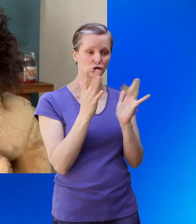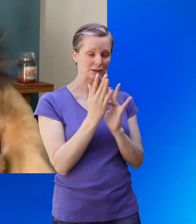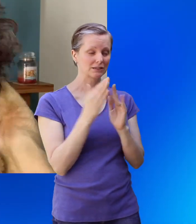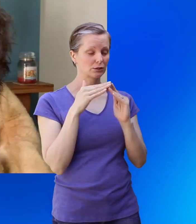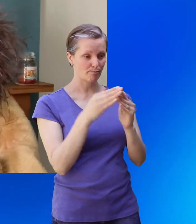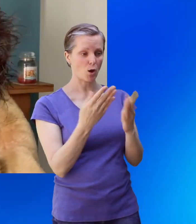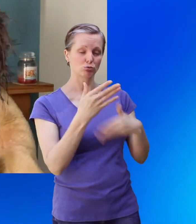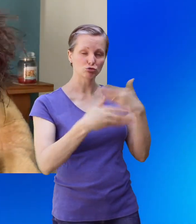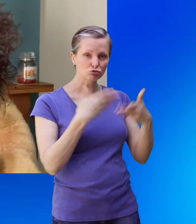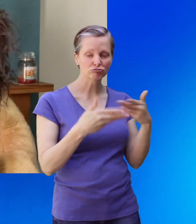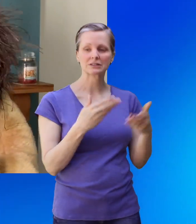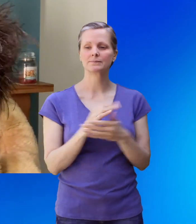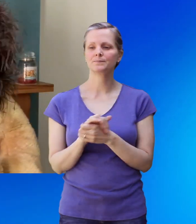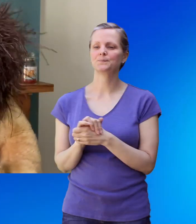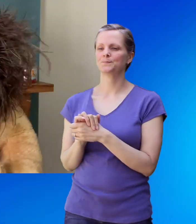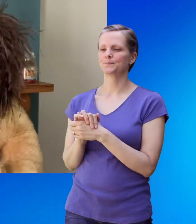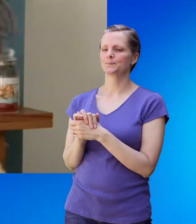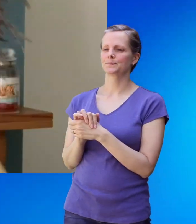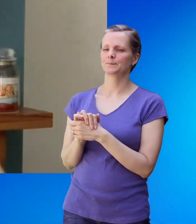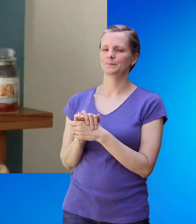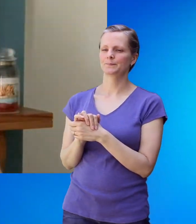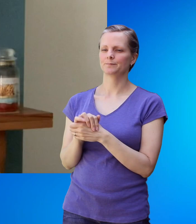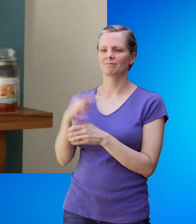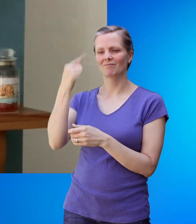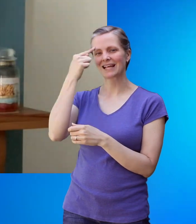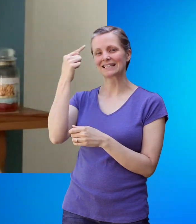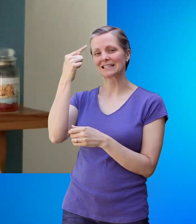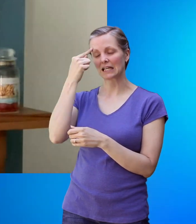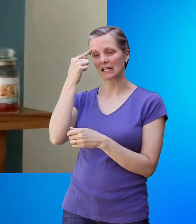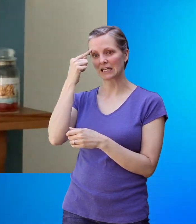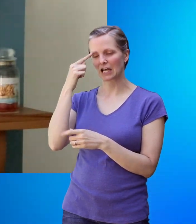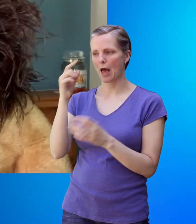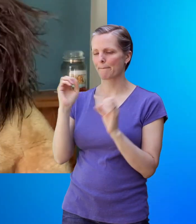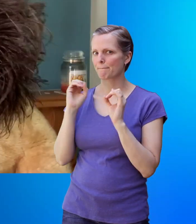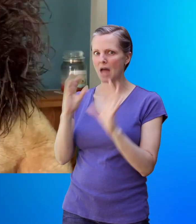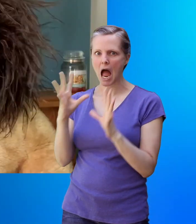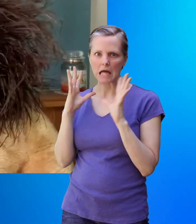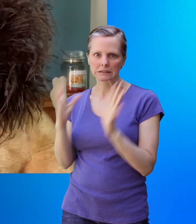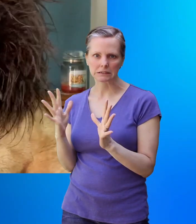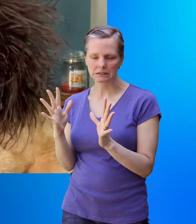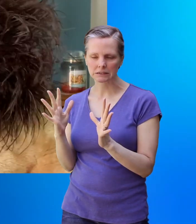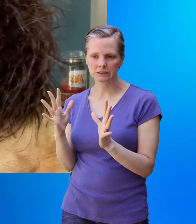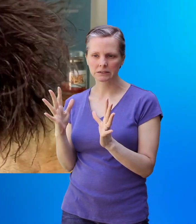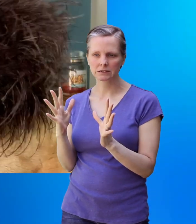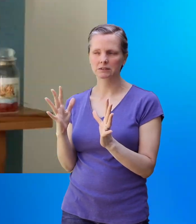in the storm? You think it's absolutely amazing, we